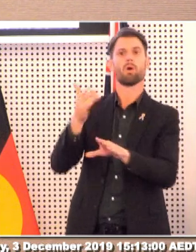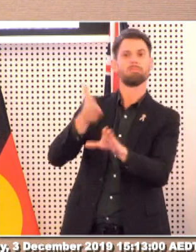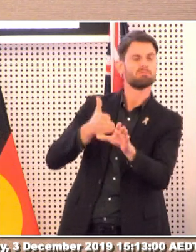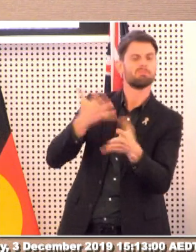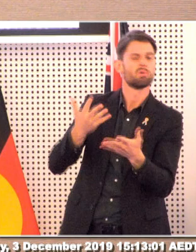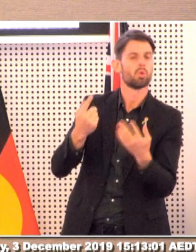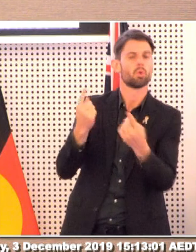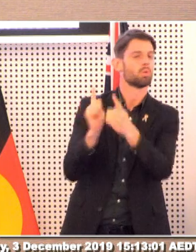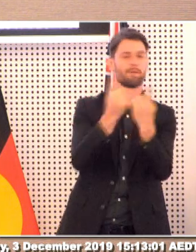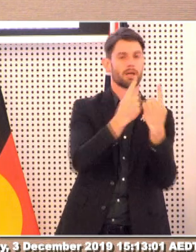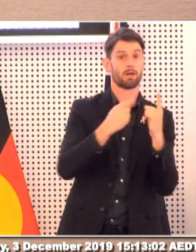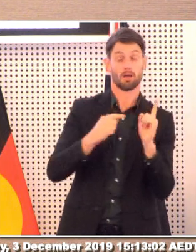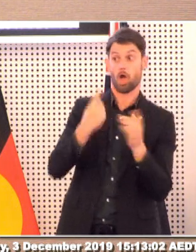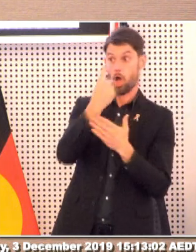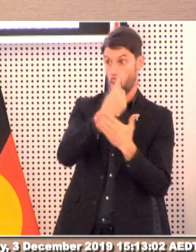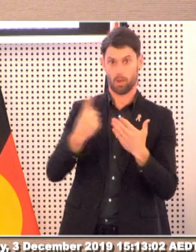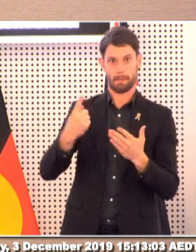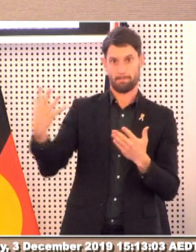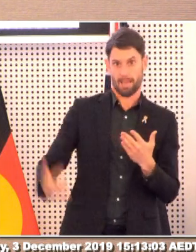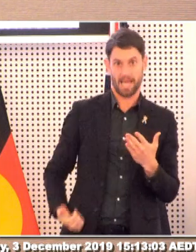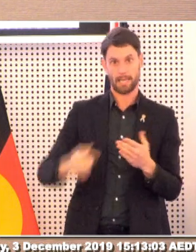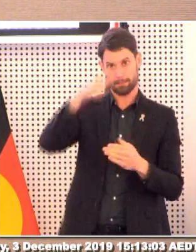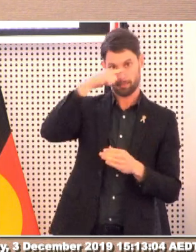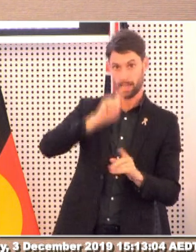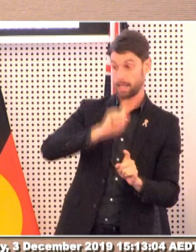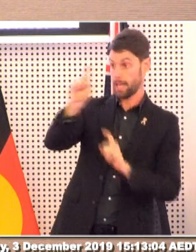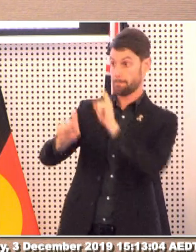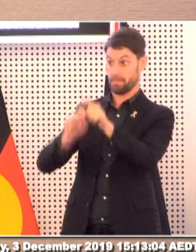unchecked because there is no human rights monitoring.